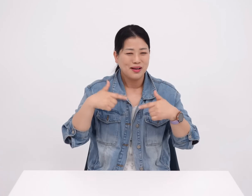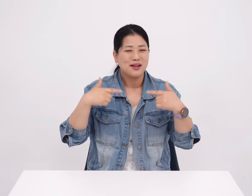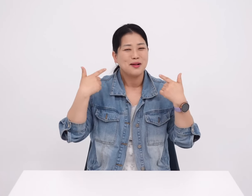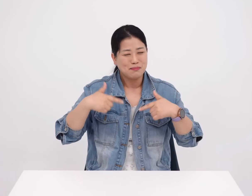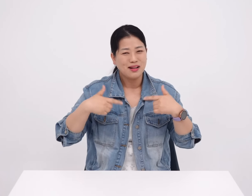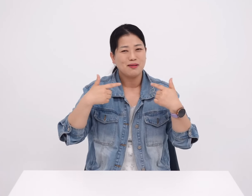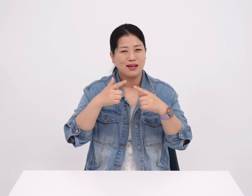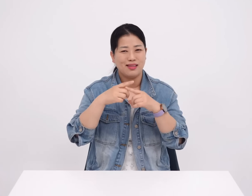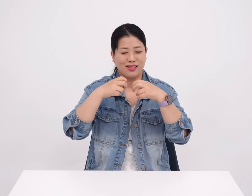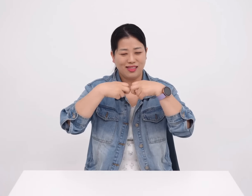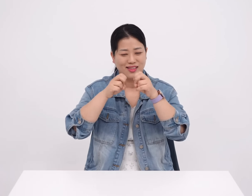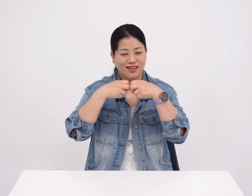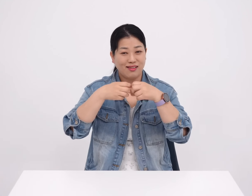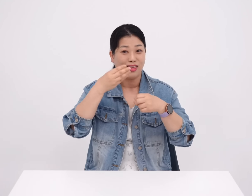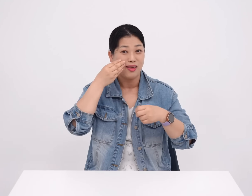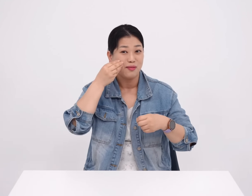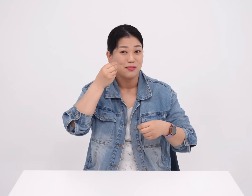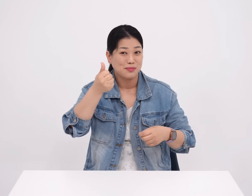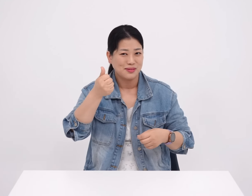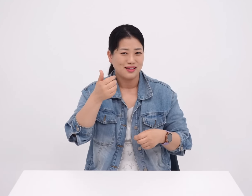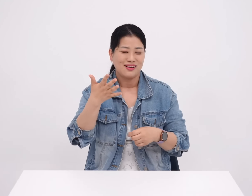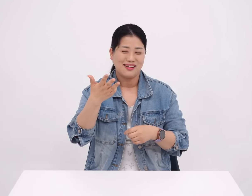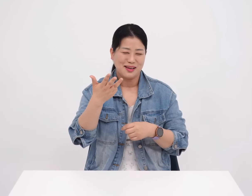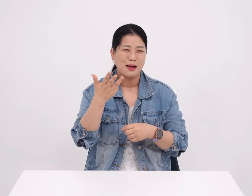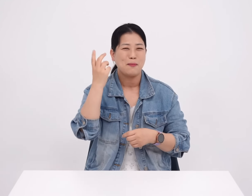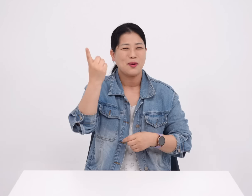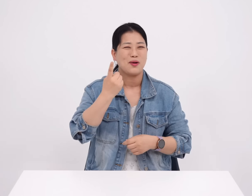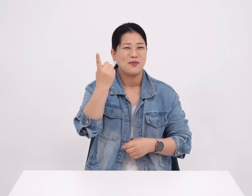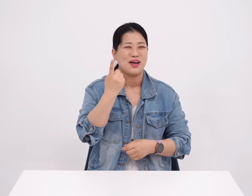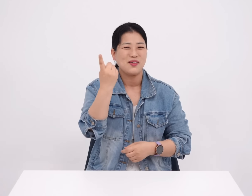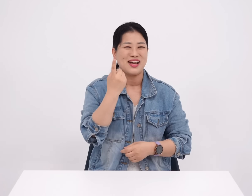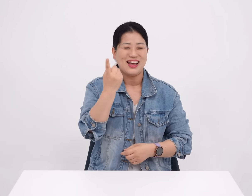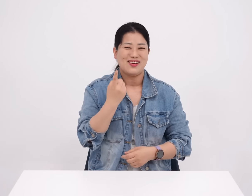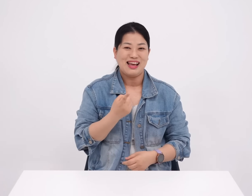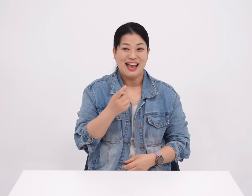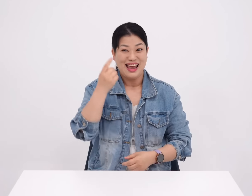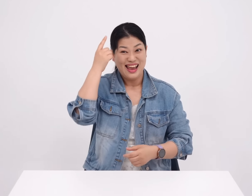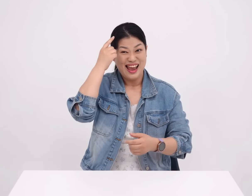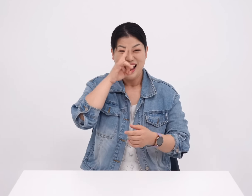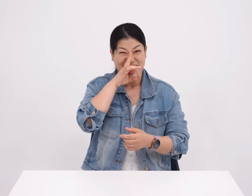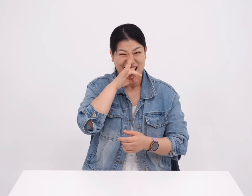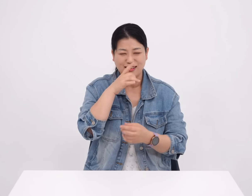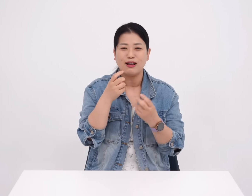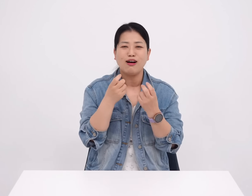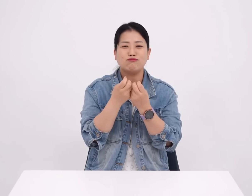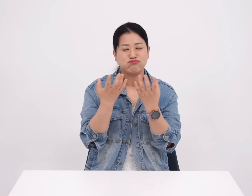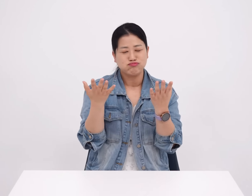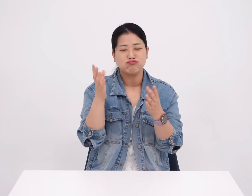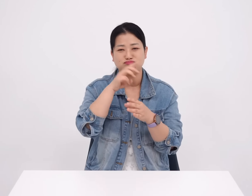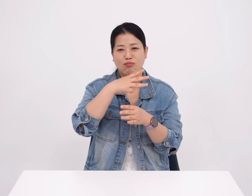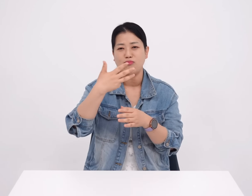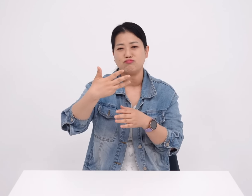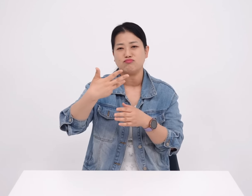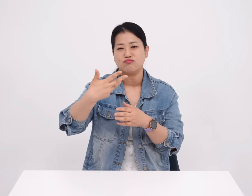If you keep practicing every day, your joints will get used to it and the day will come when your little finger will fold naturally. Don't worry too much about why it doesn't work